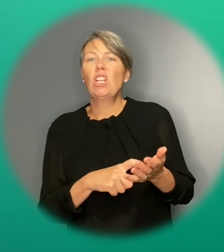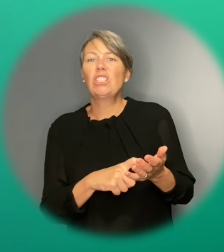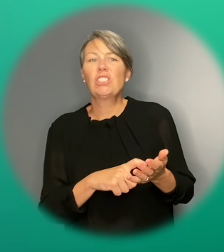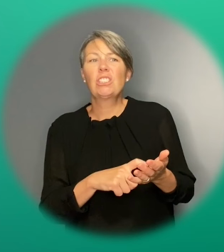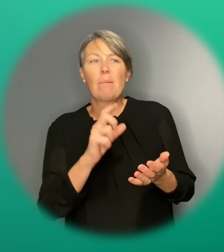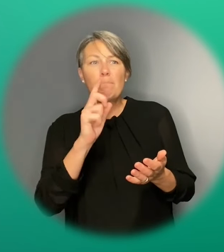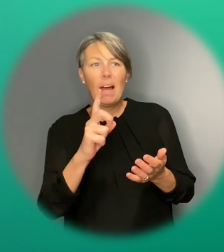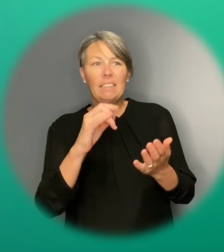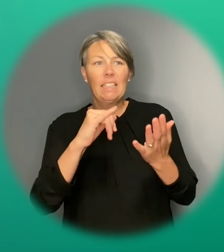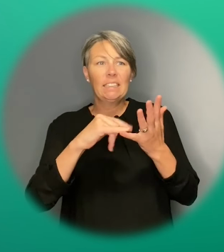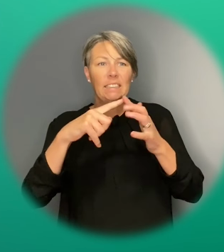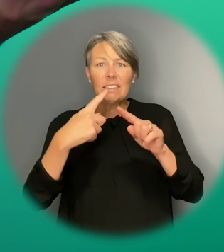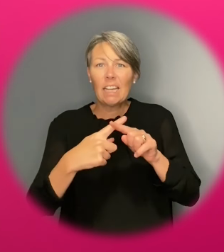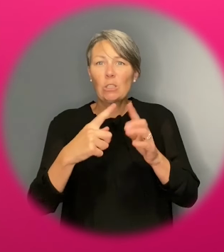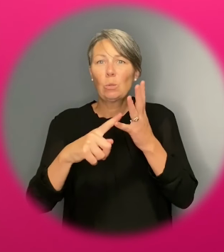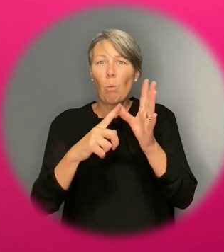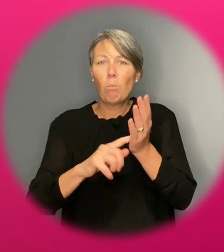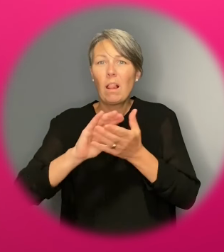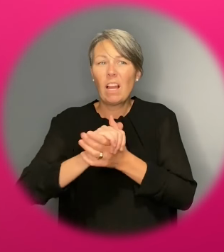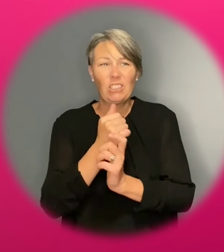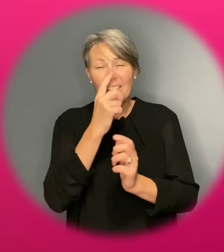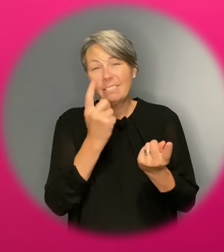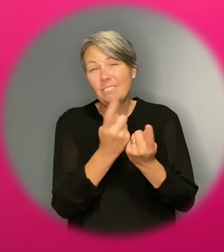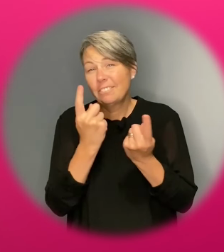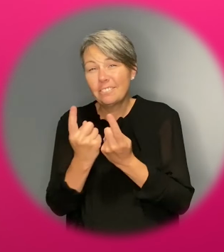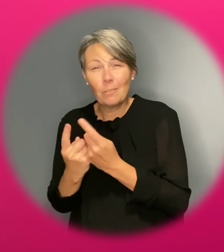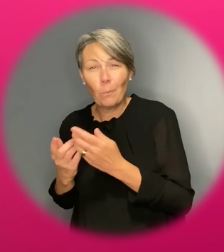get sexual pleasure and it doesn't need to. Probably the biggest myth around sex